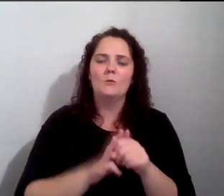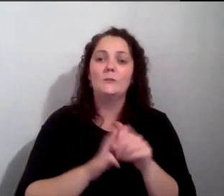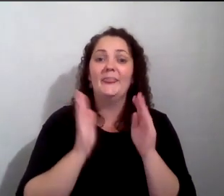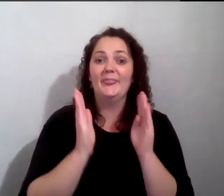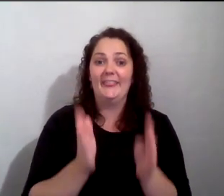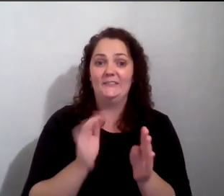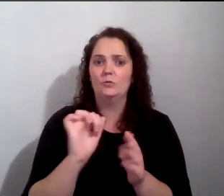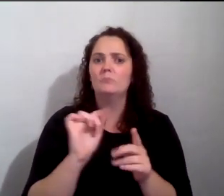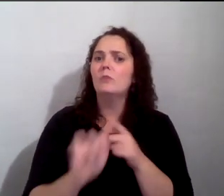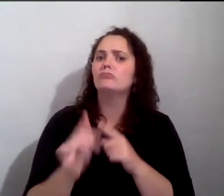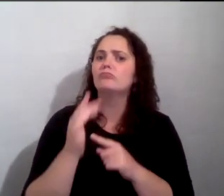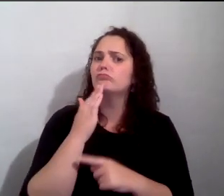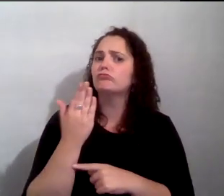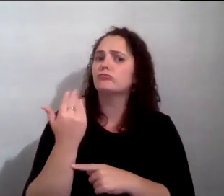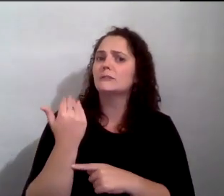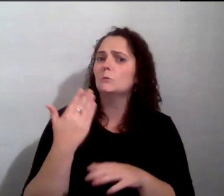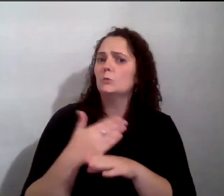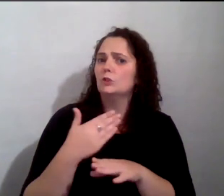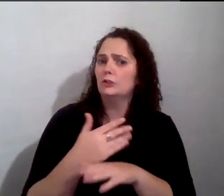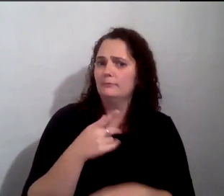now this is your most recent series of works which